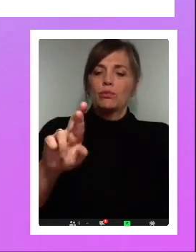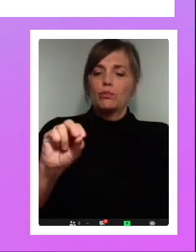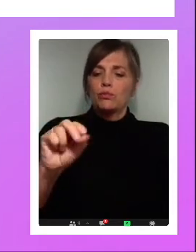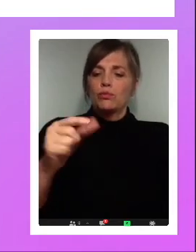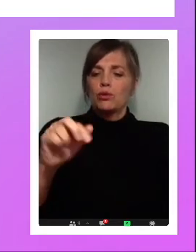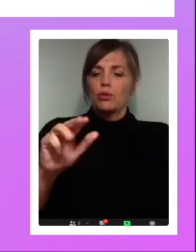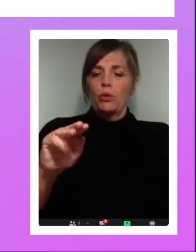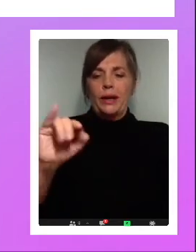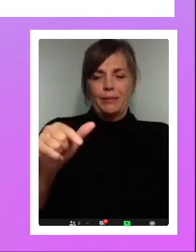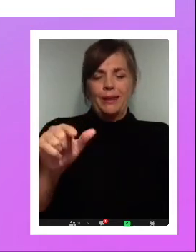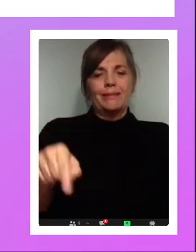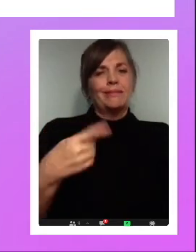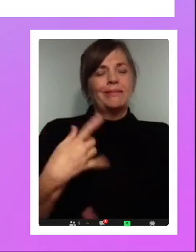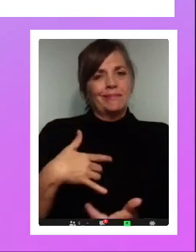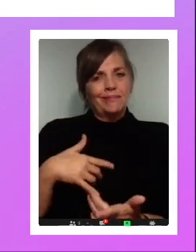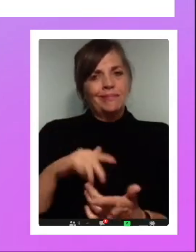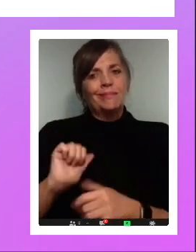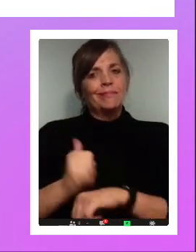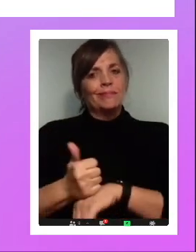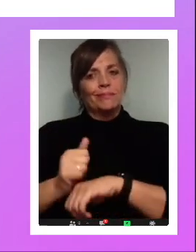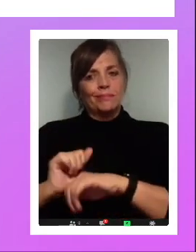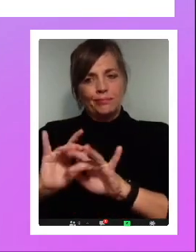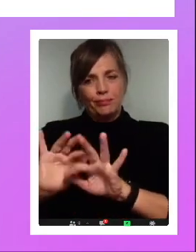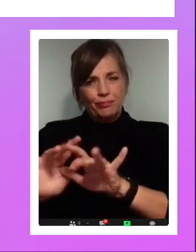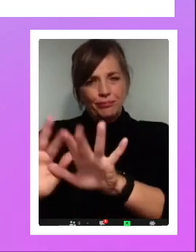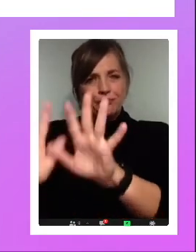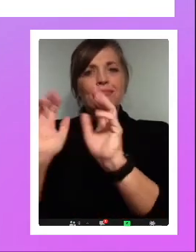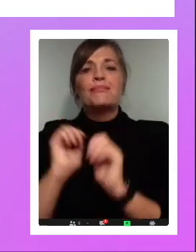I have a similar question building off of that.